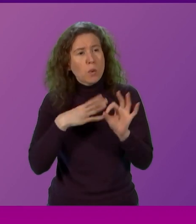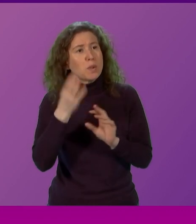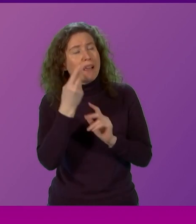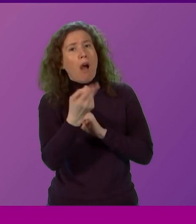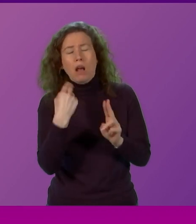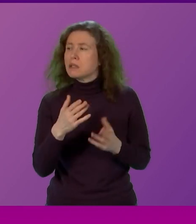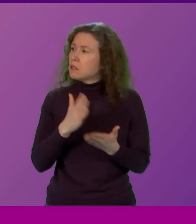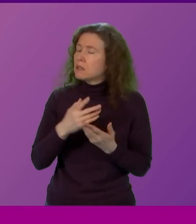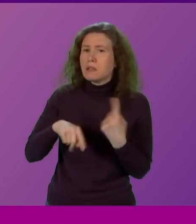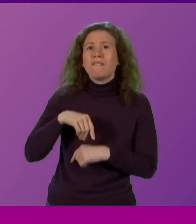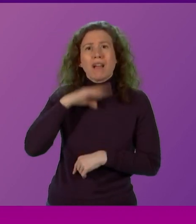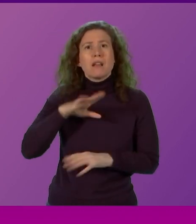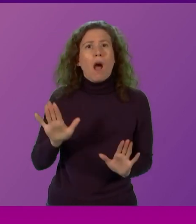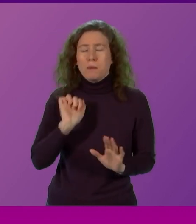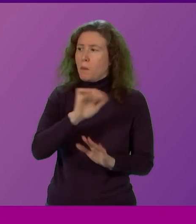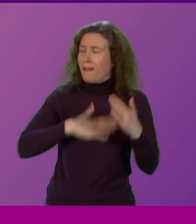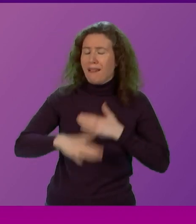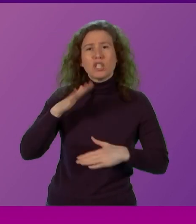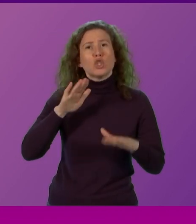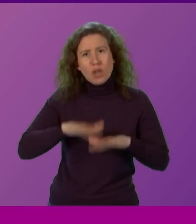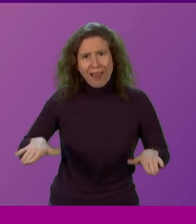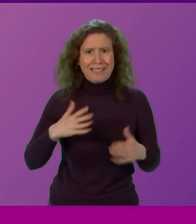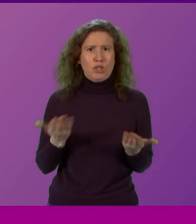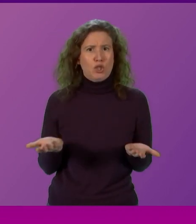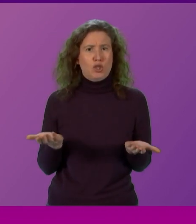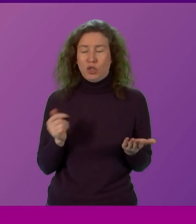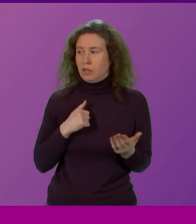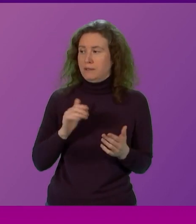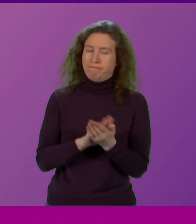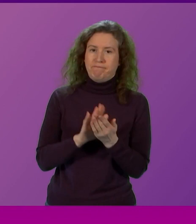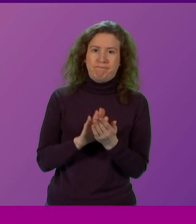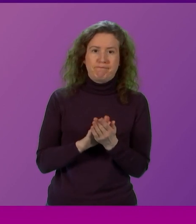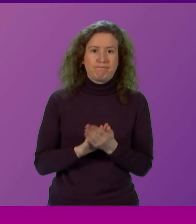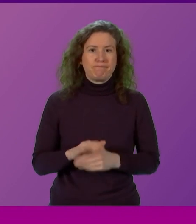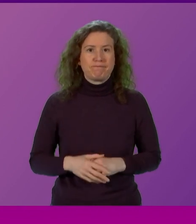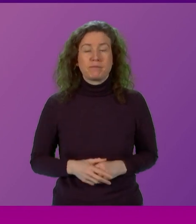pretty fed up with this childish behaviour, which means that questions get disrupted like that.